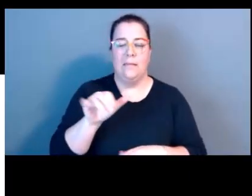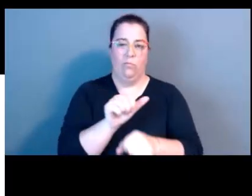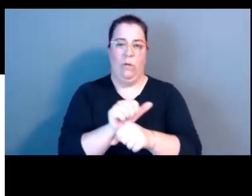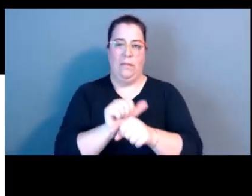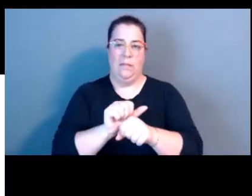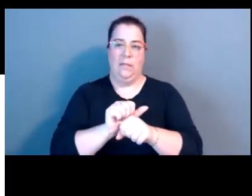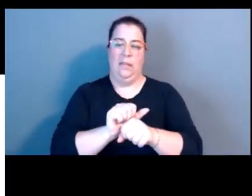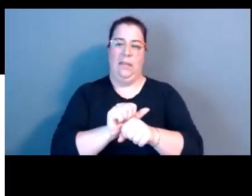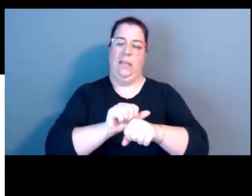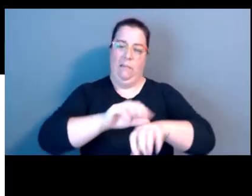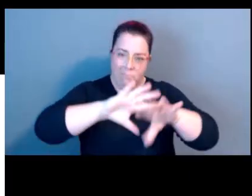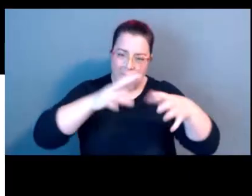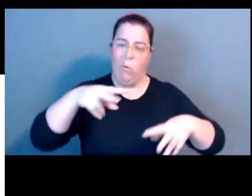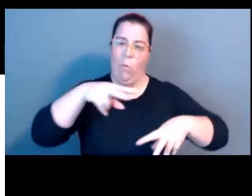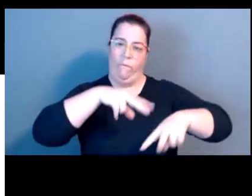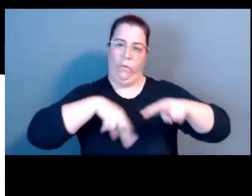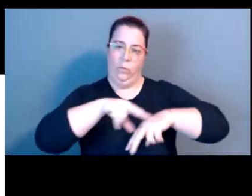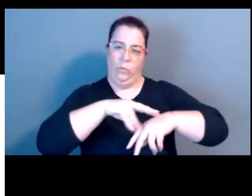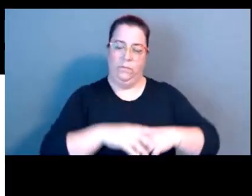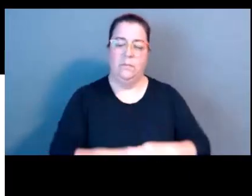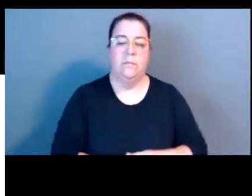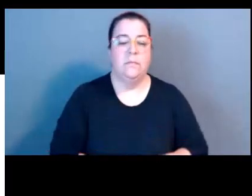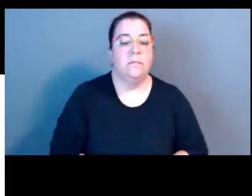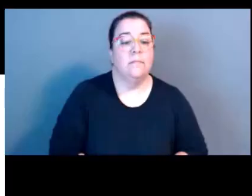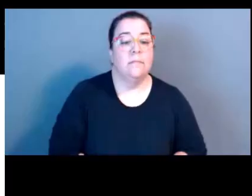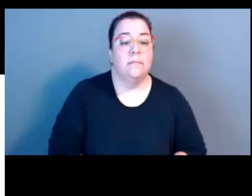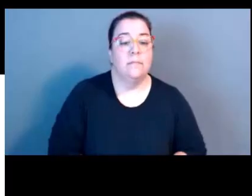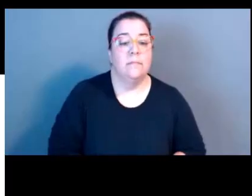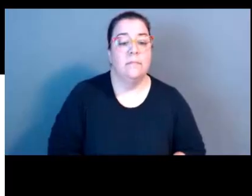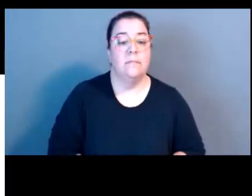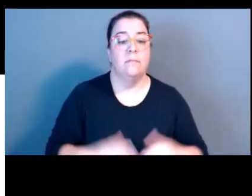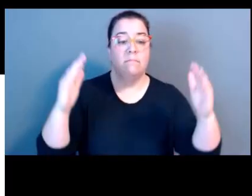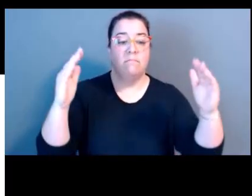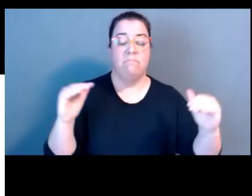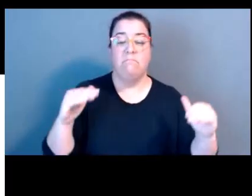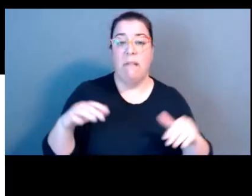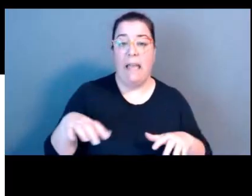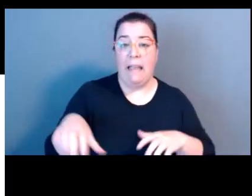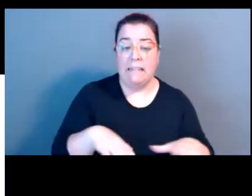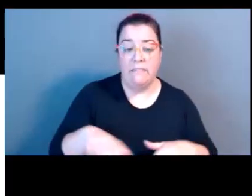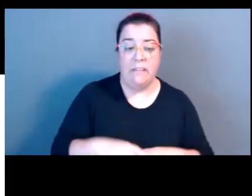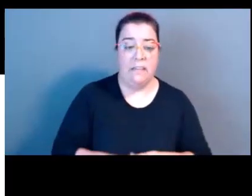residency, and once again, your project start and end dates.